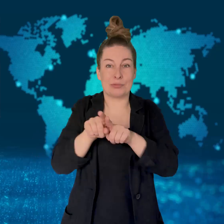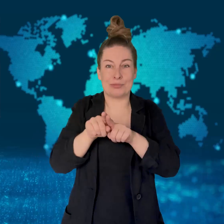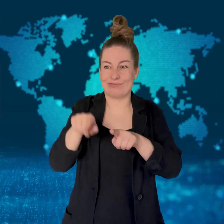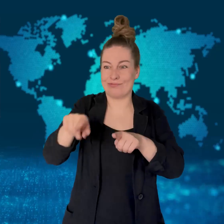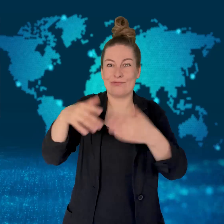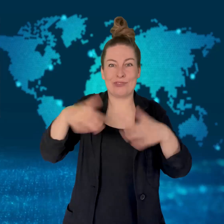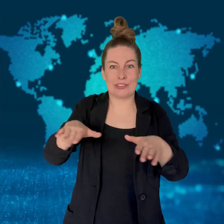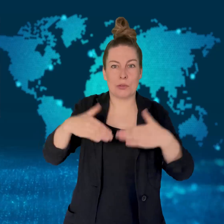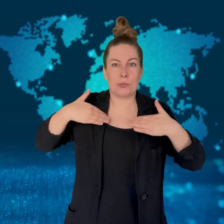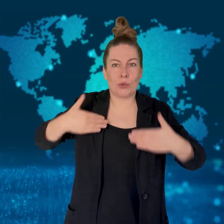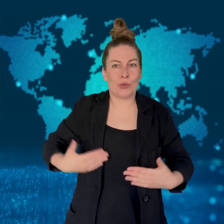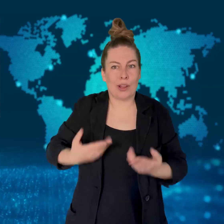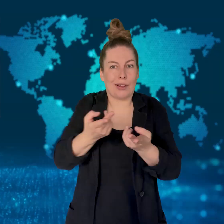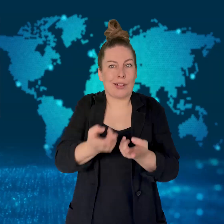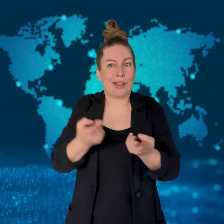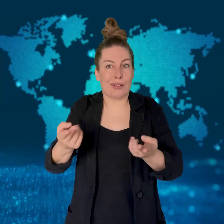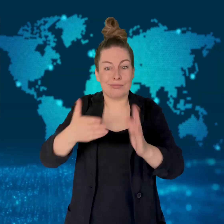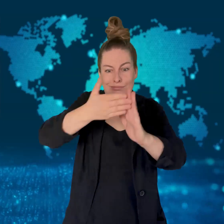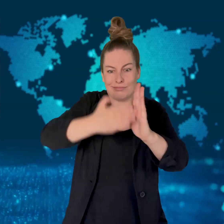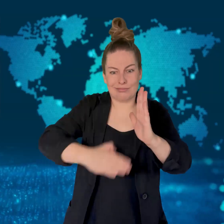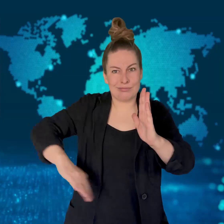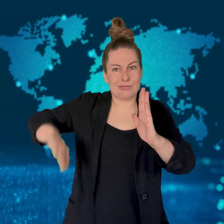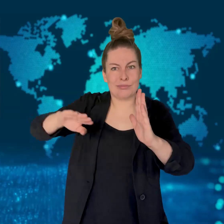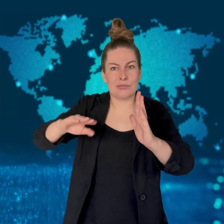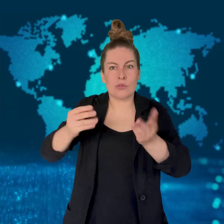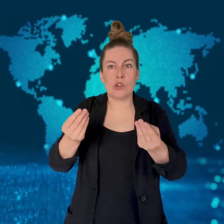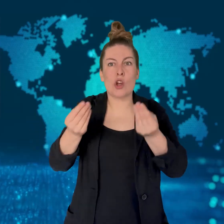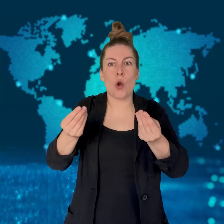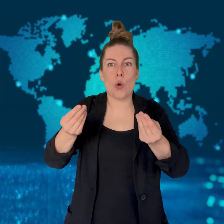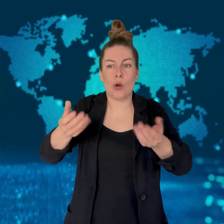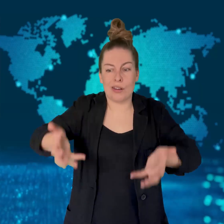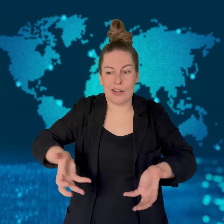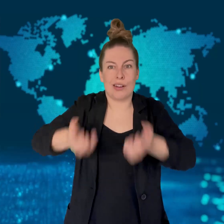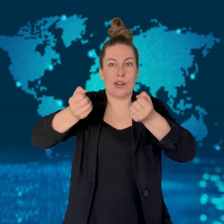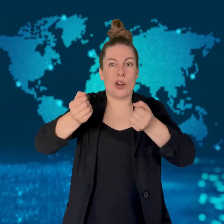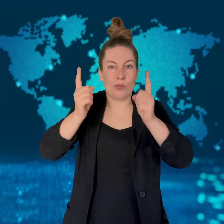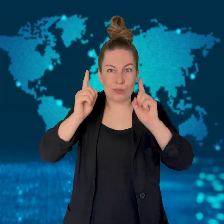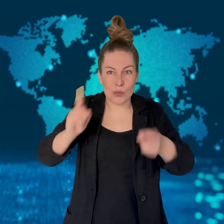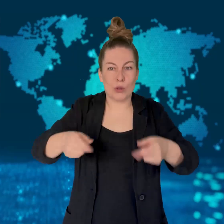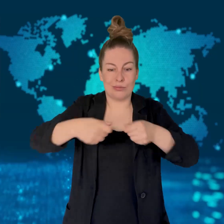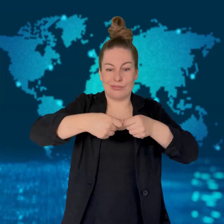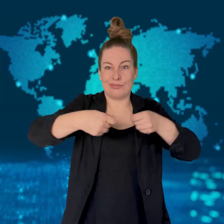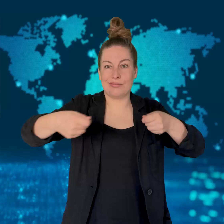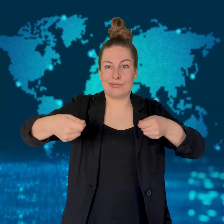Rescuers had to install ropes to enter the pit